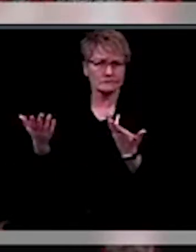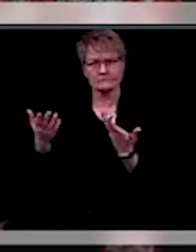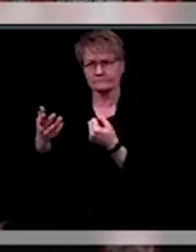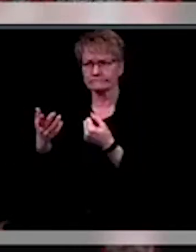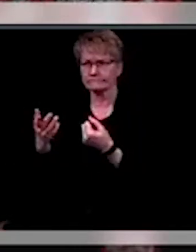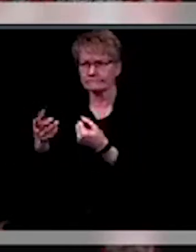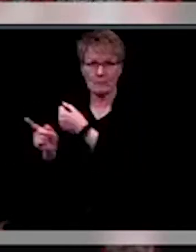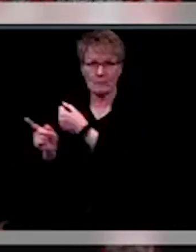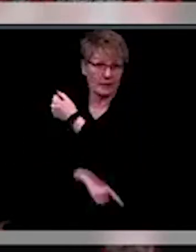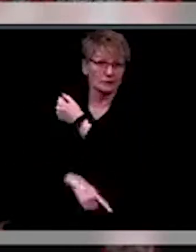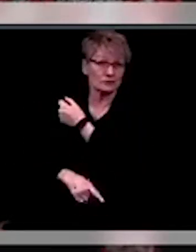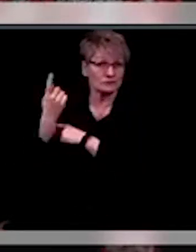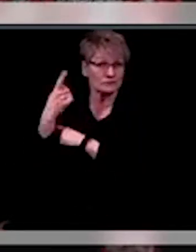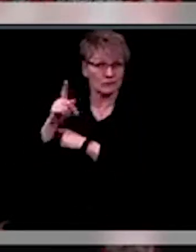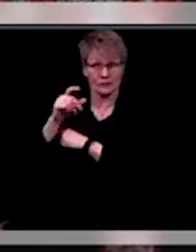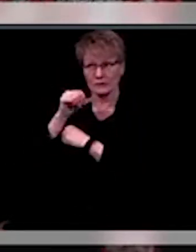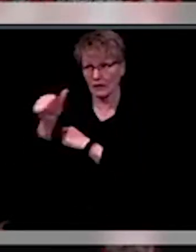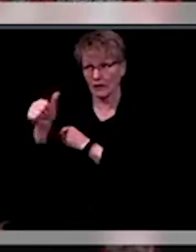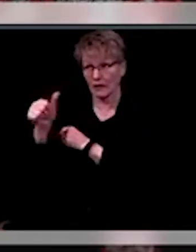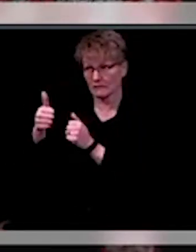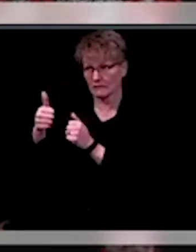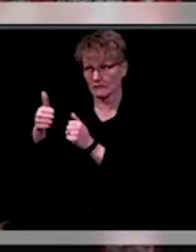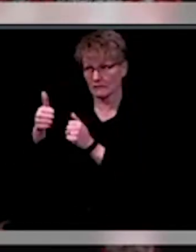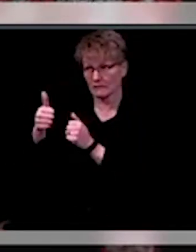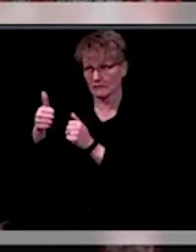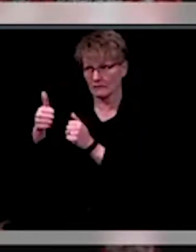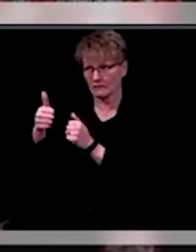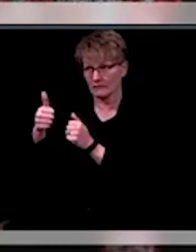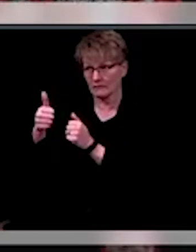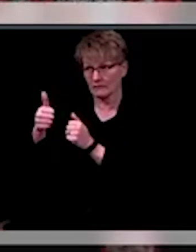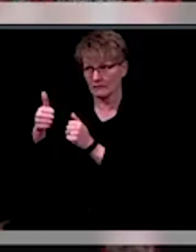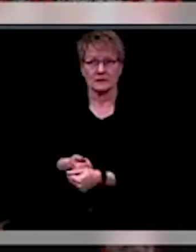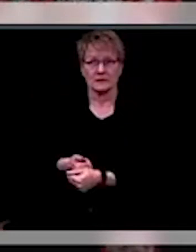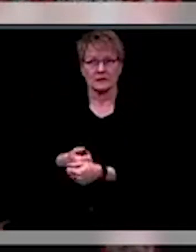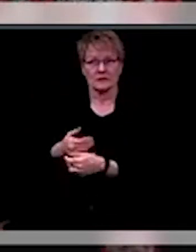I'm happy to report that Bethel School Supernatural Ministry, although they did start